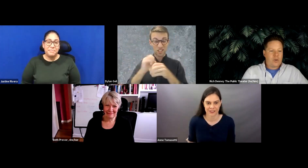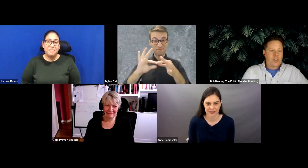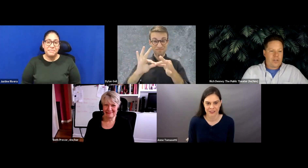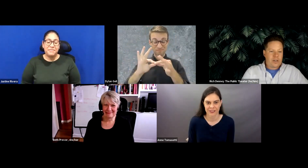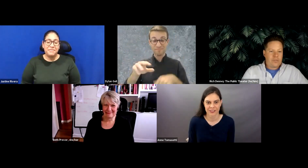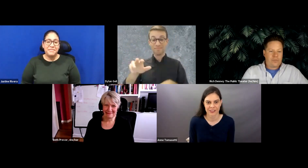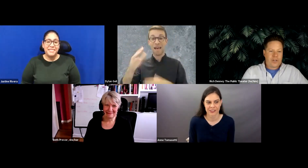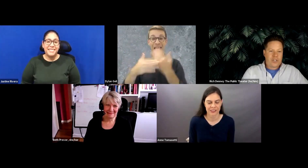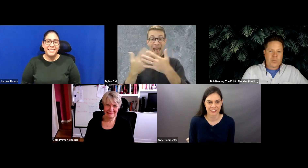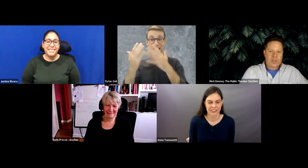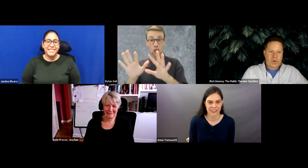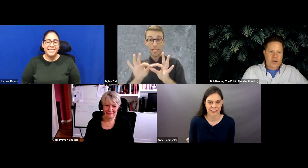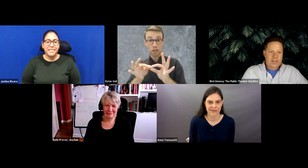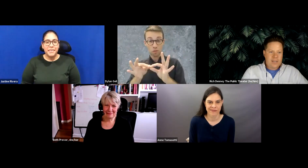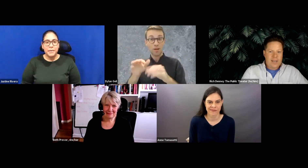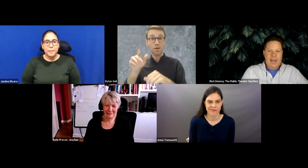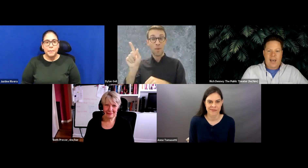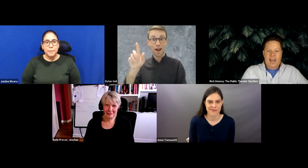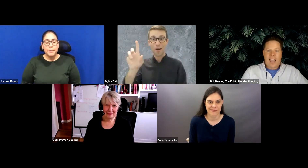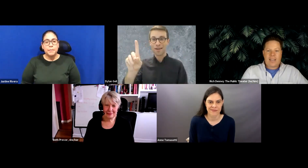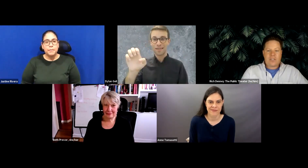Delacorte Theater for free Shakespeare in the Park. And